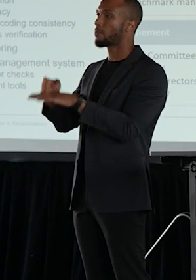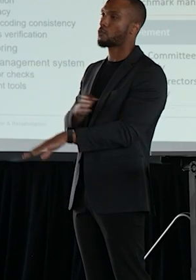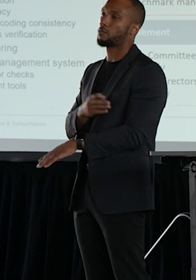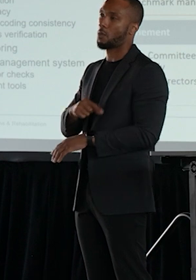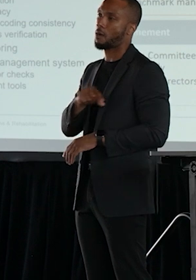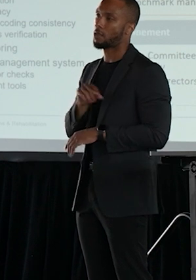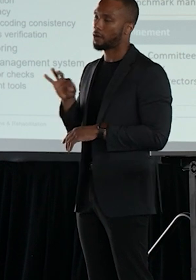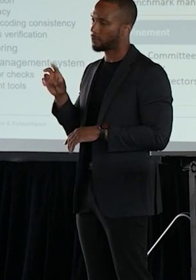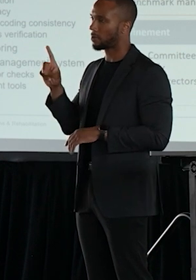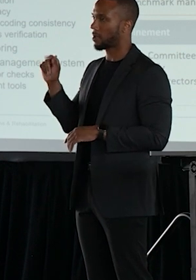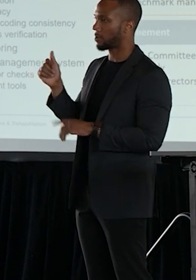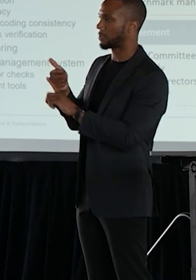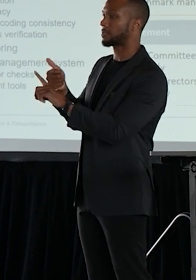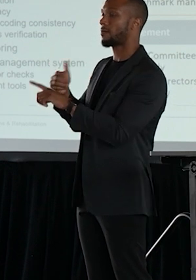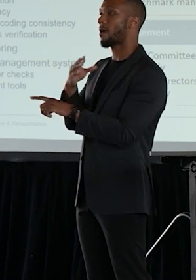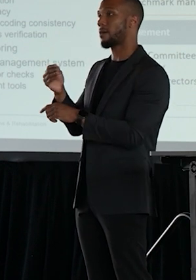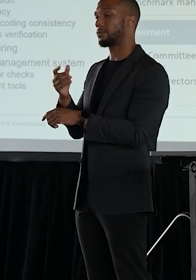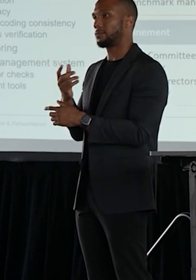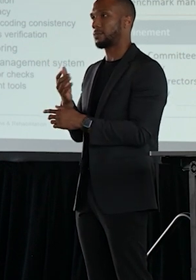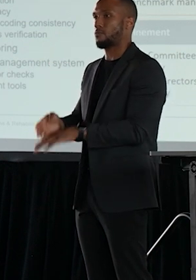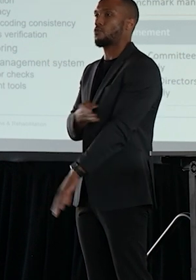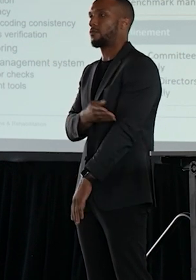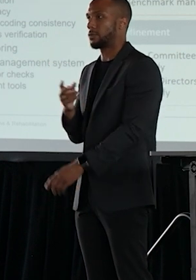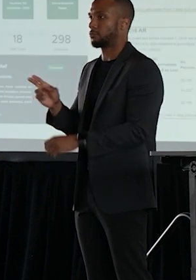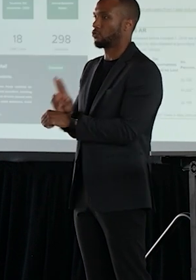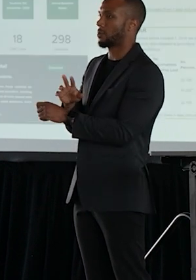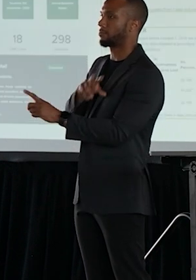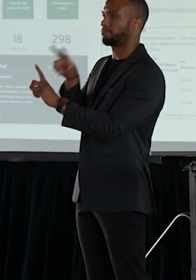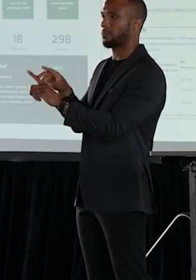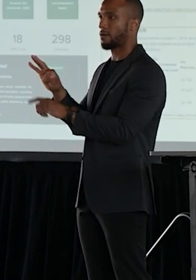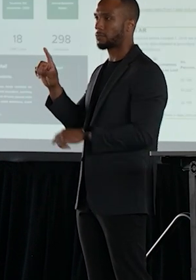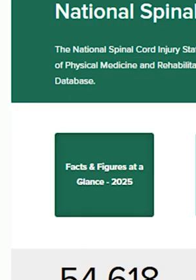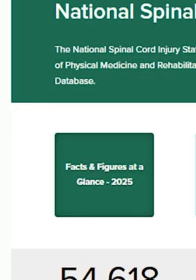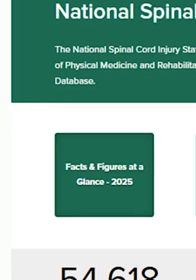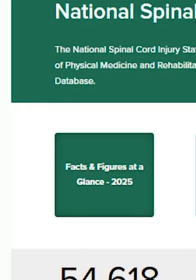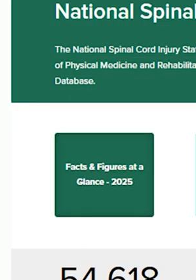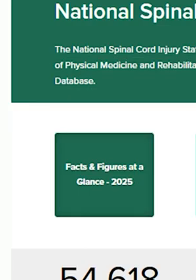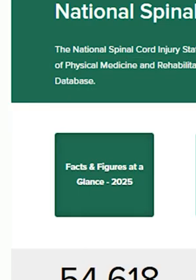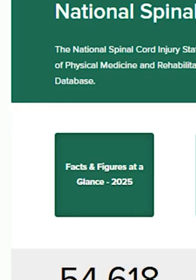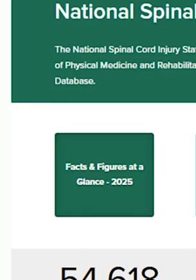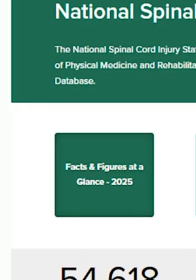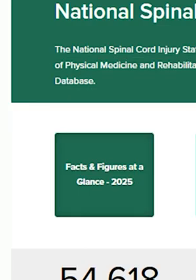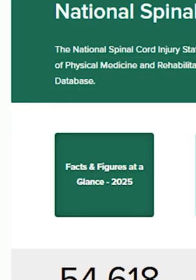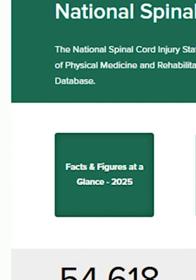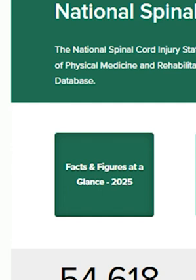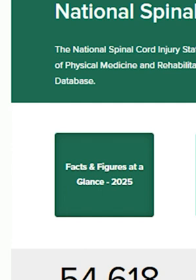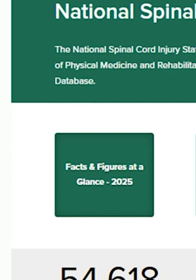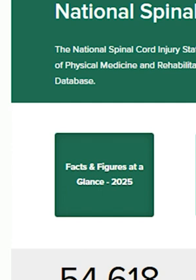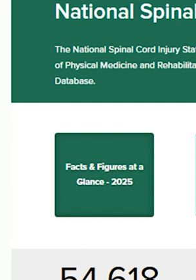of data and improve the utility of the data. So if you go to the